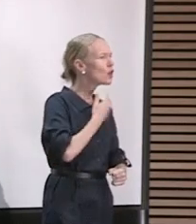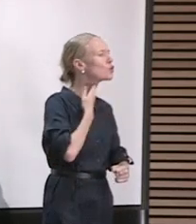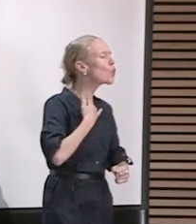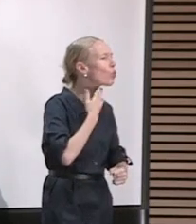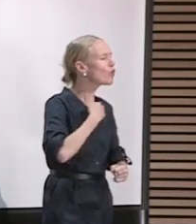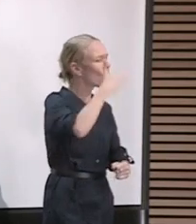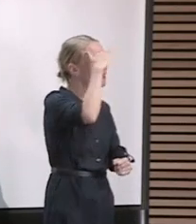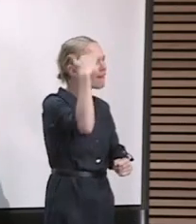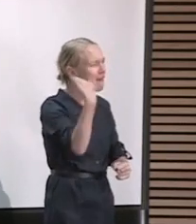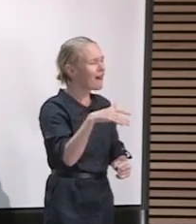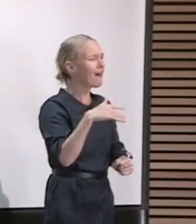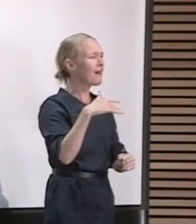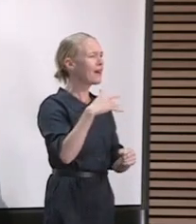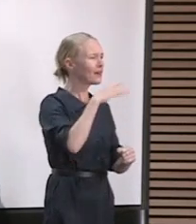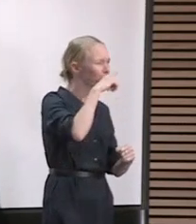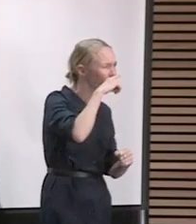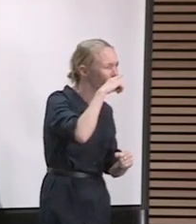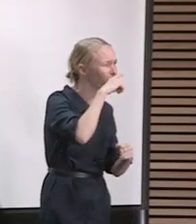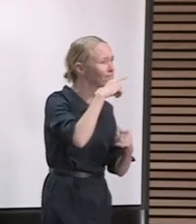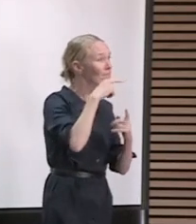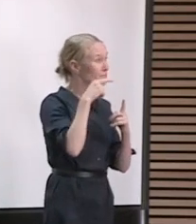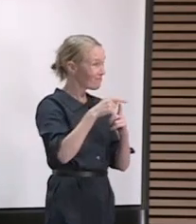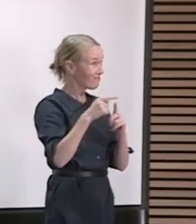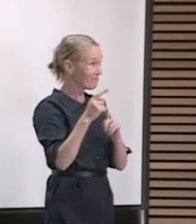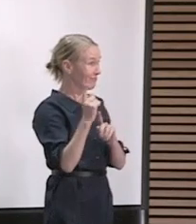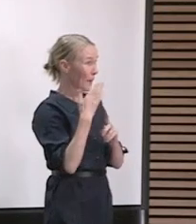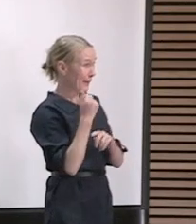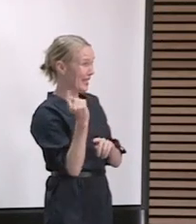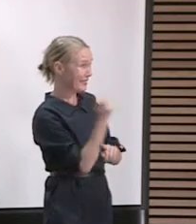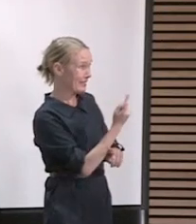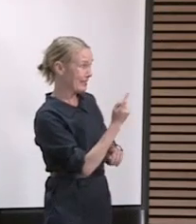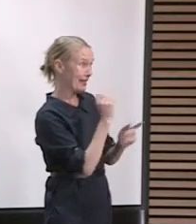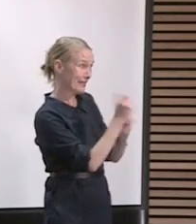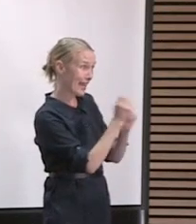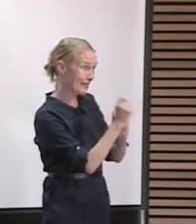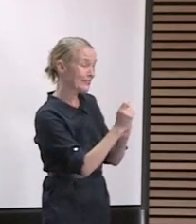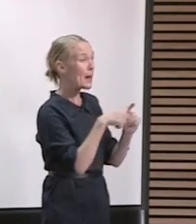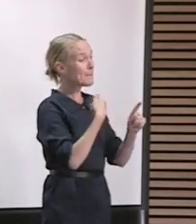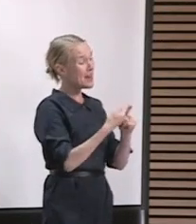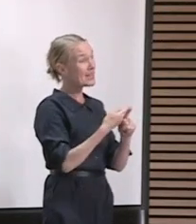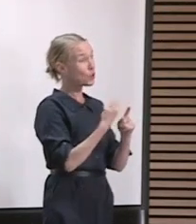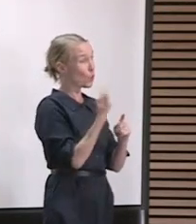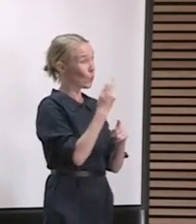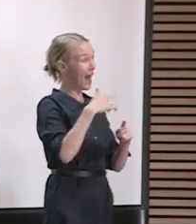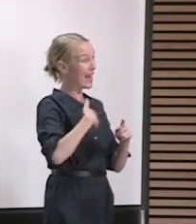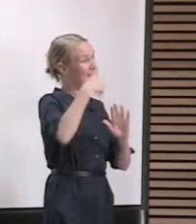symptoms should get a test. But also, people who don't have symptoms - in particular, in that Pacific community in